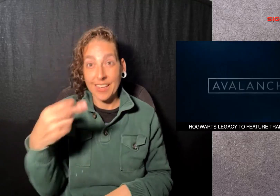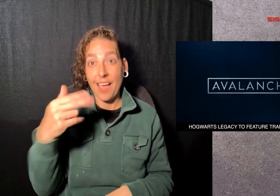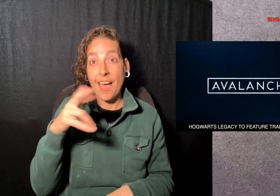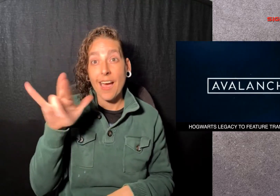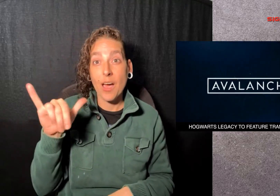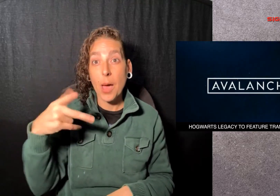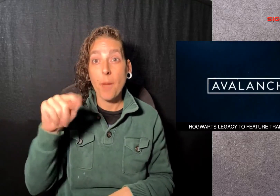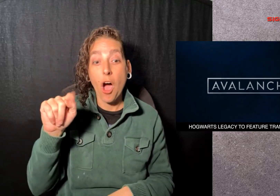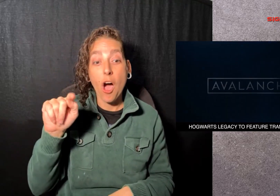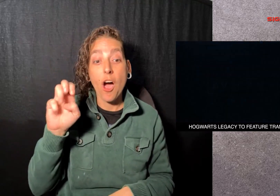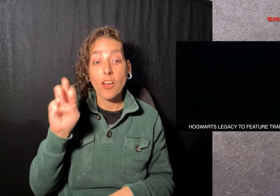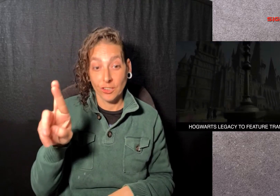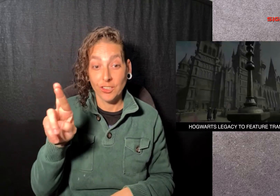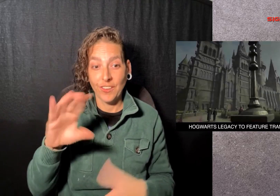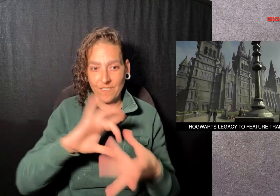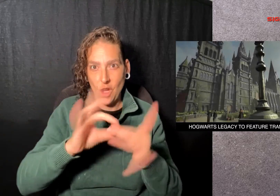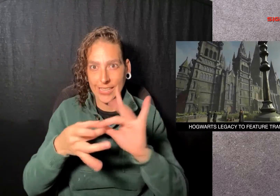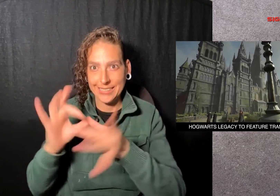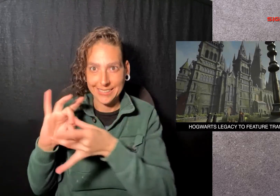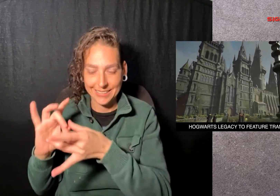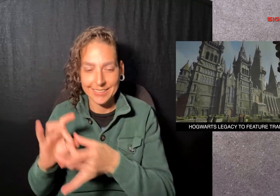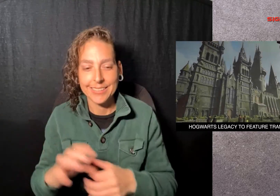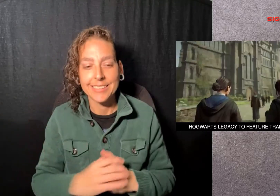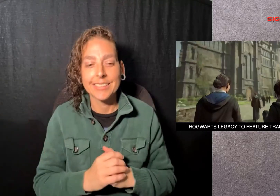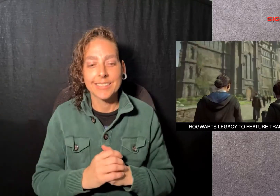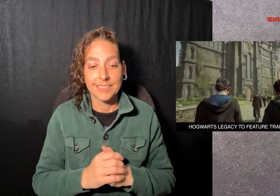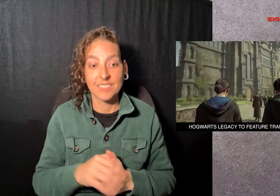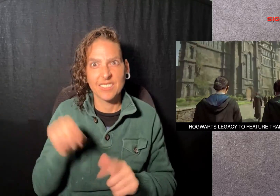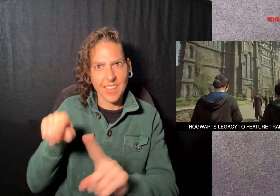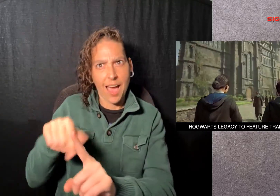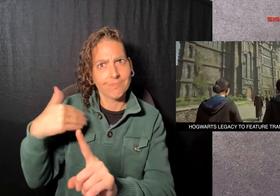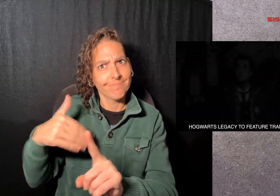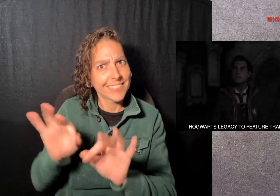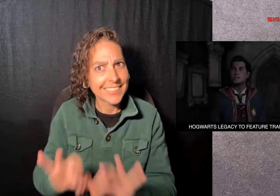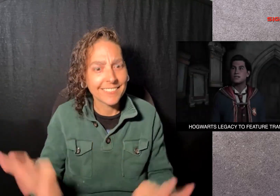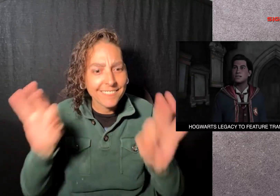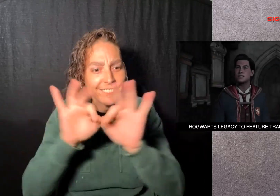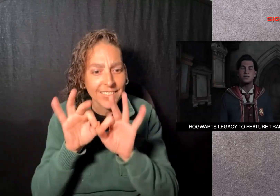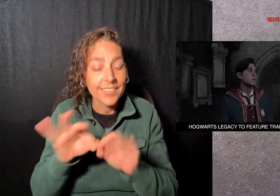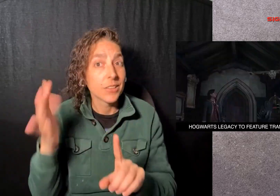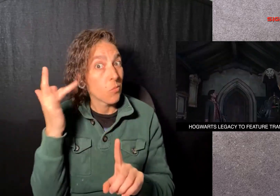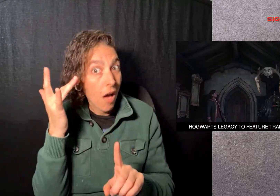transgender character in the Harry Potter franchise that's significant because in the